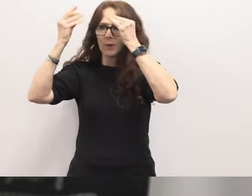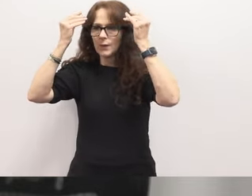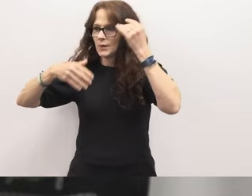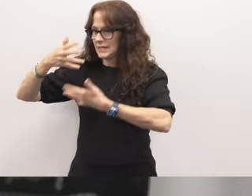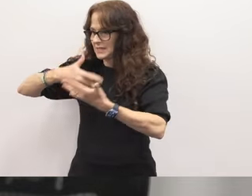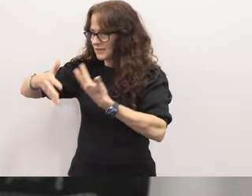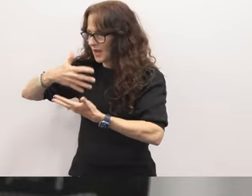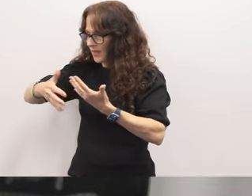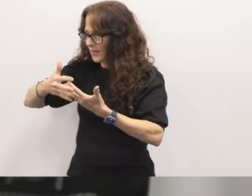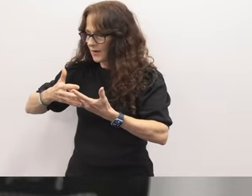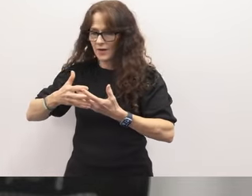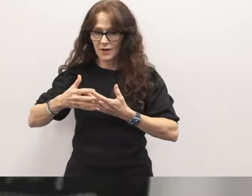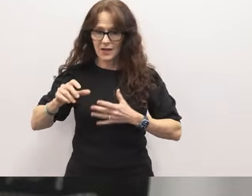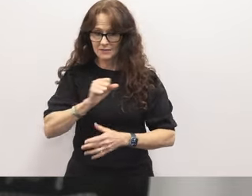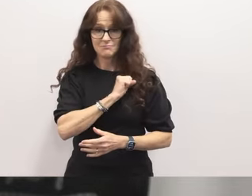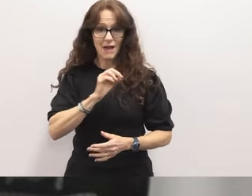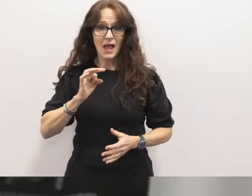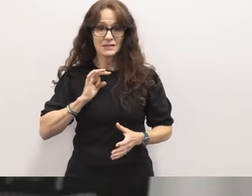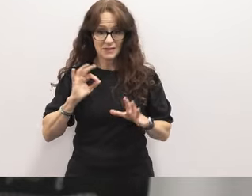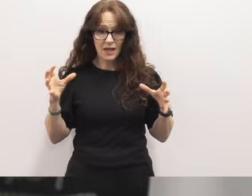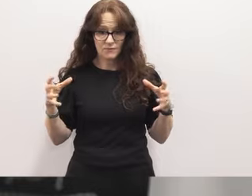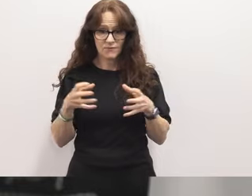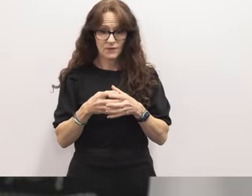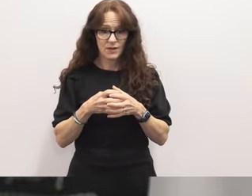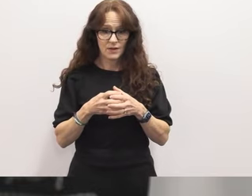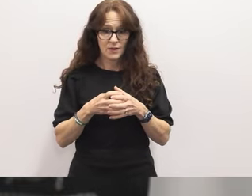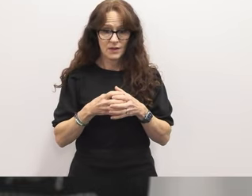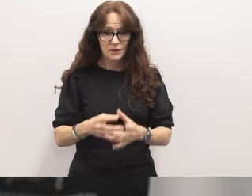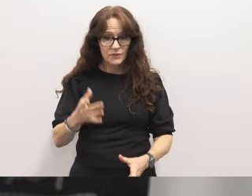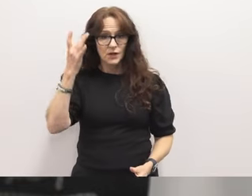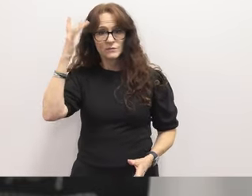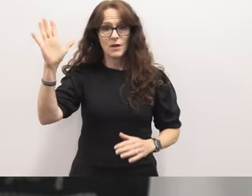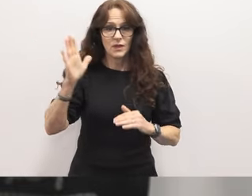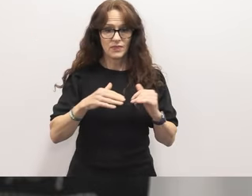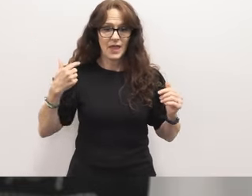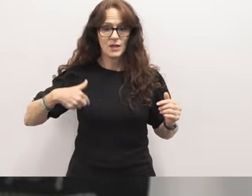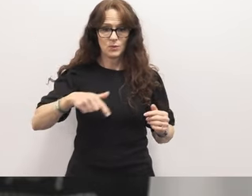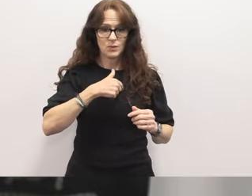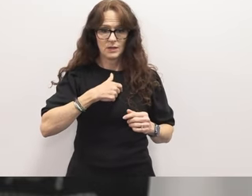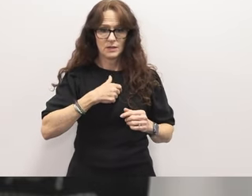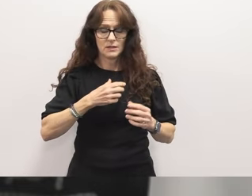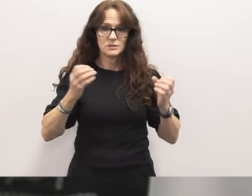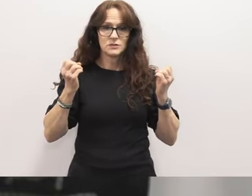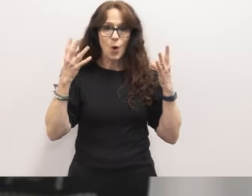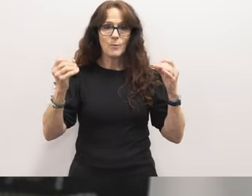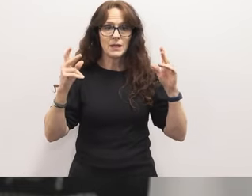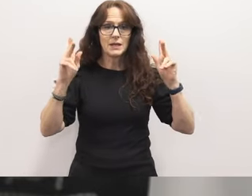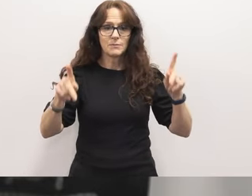and my staff collectively, you know, they're way smarter than we are. All of those heads together working together.